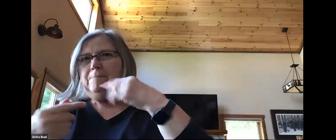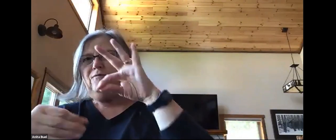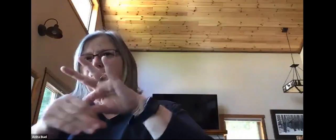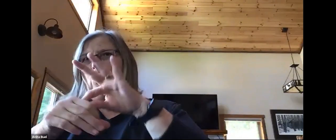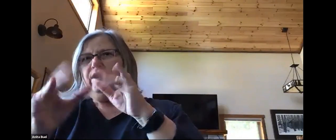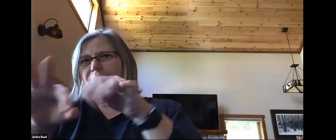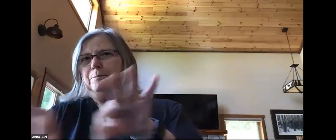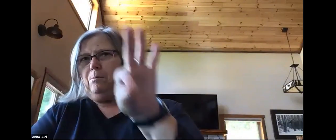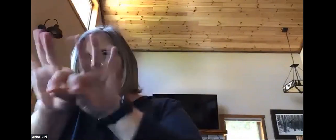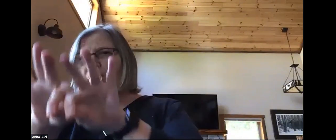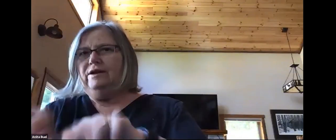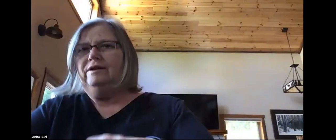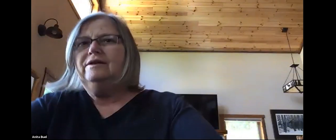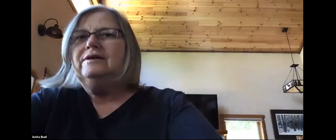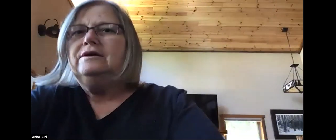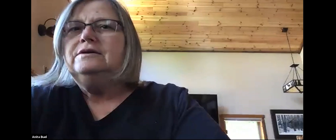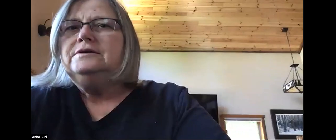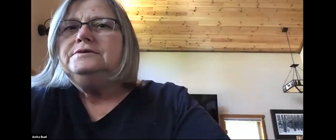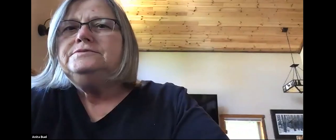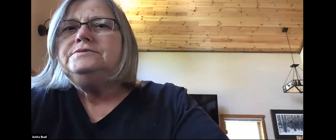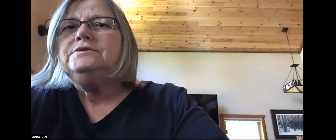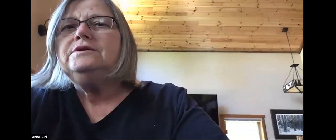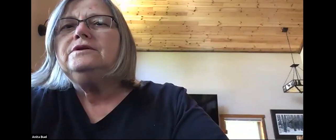wonderful to thinking about voting and how important it is.